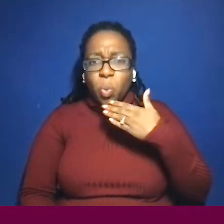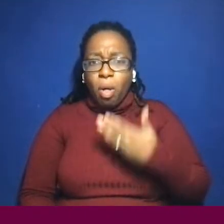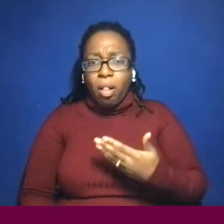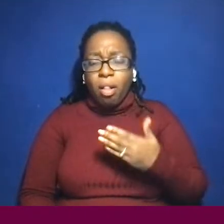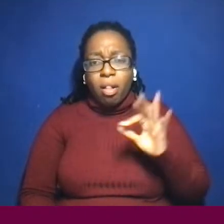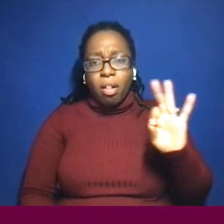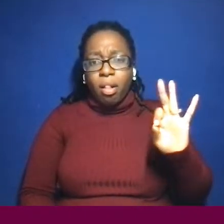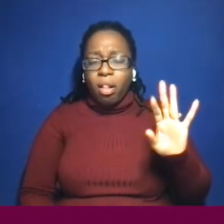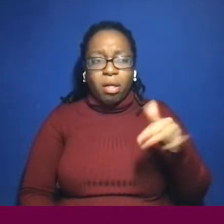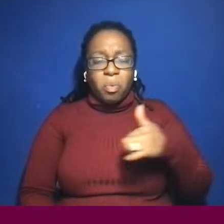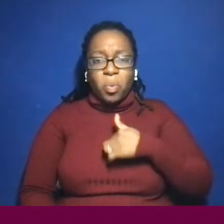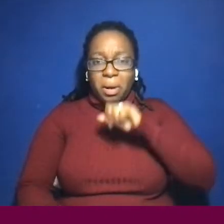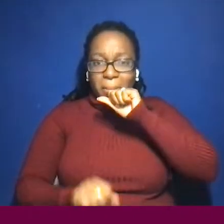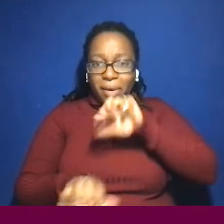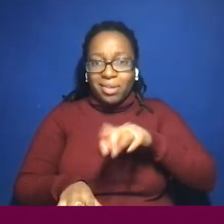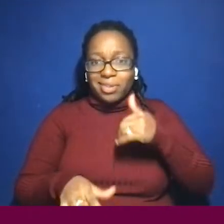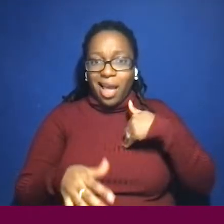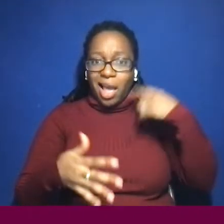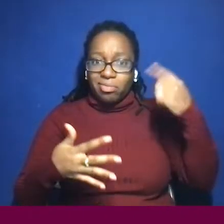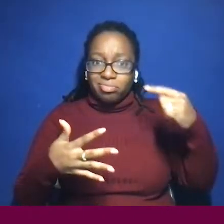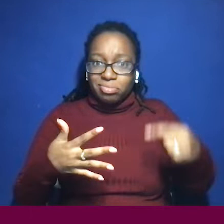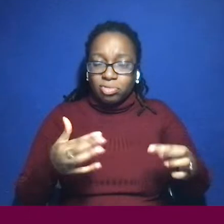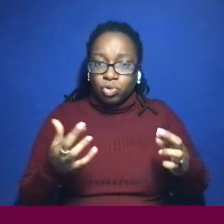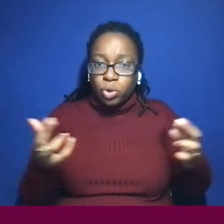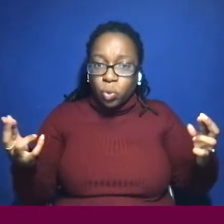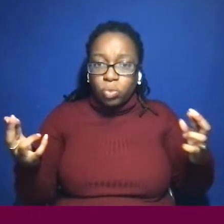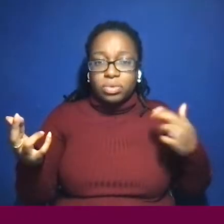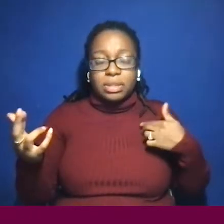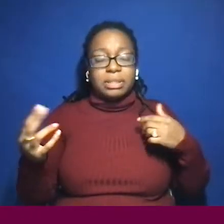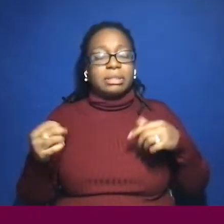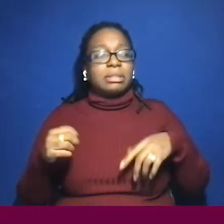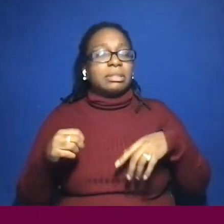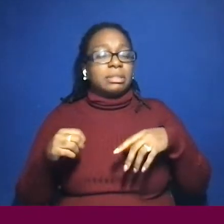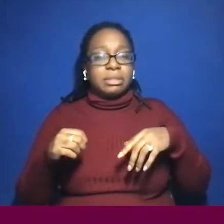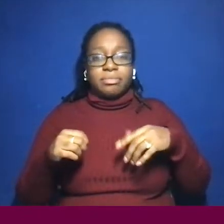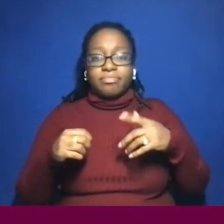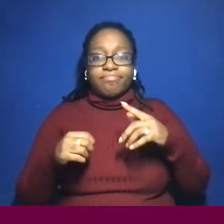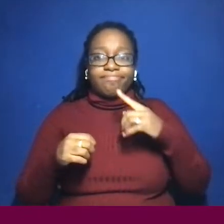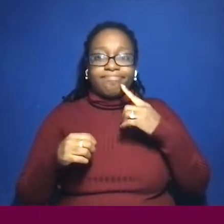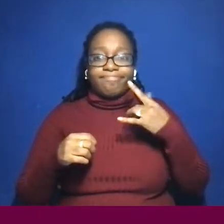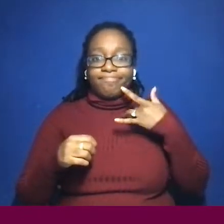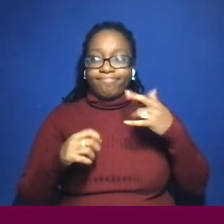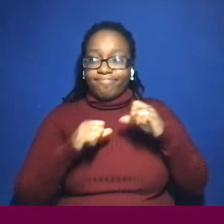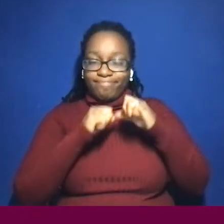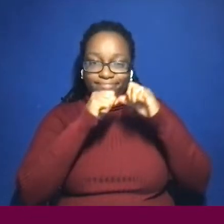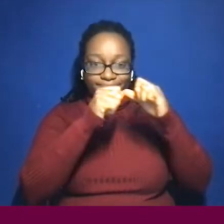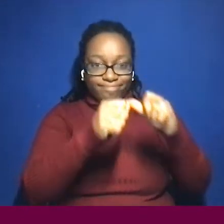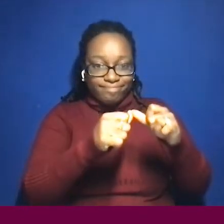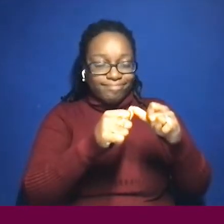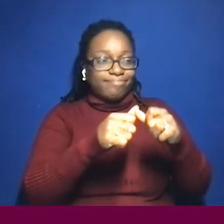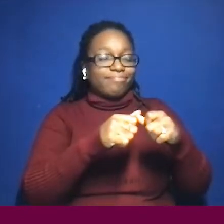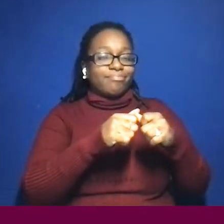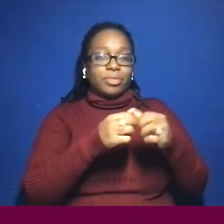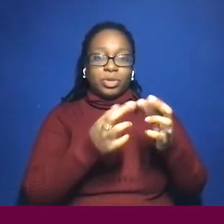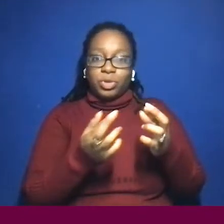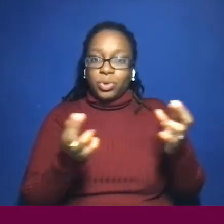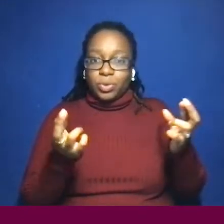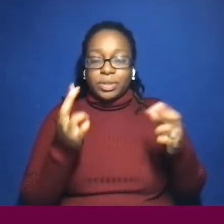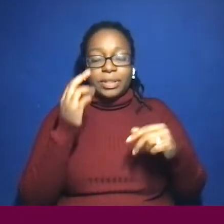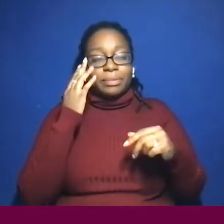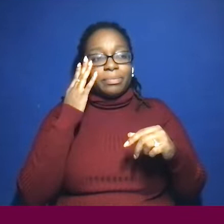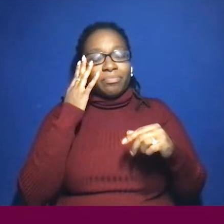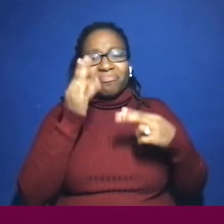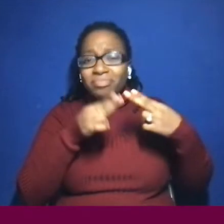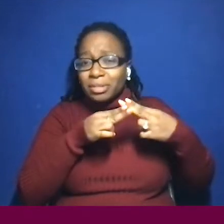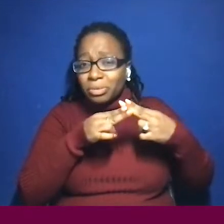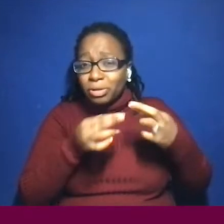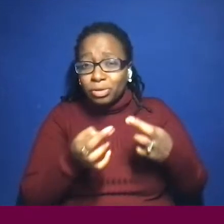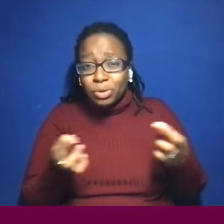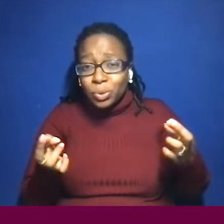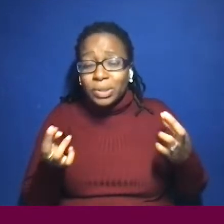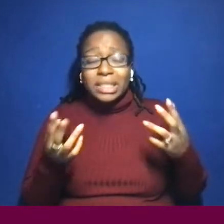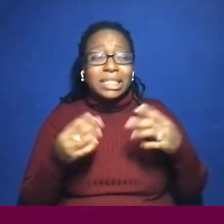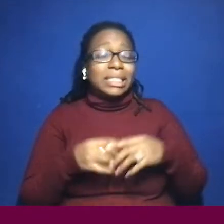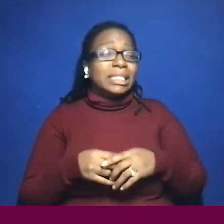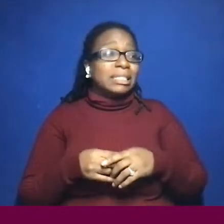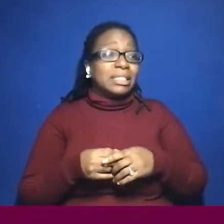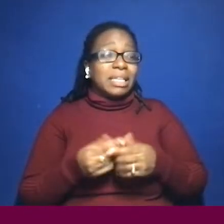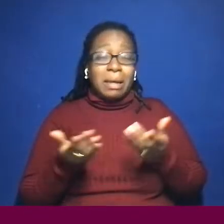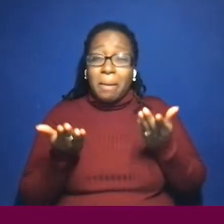We are so blessed to have so many resources in terms of monetary resources or just materials and